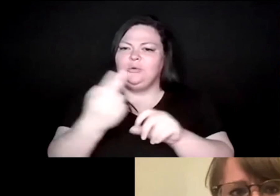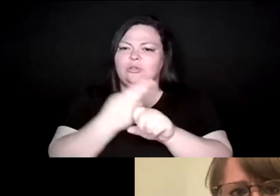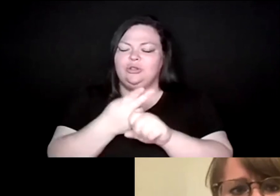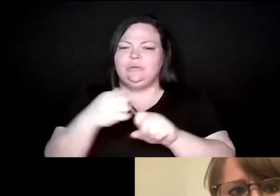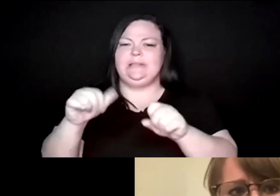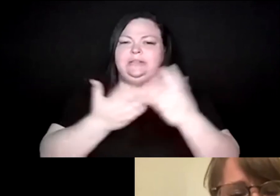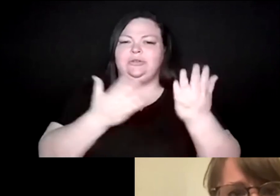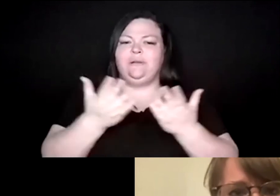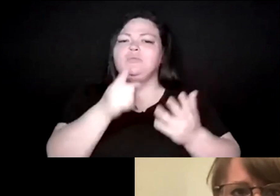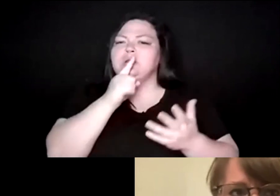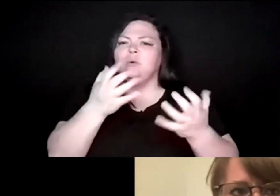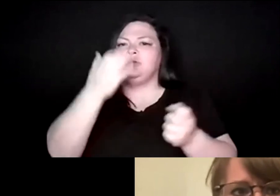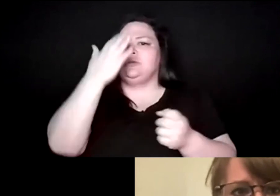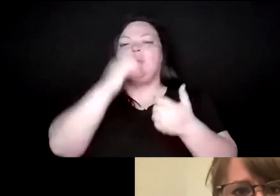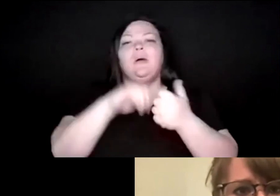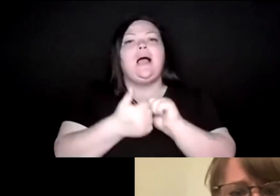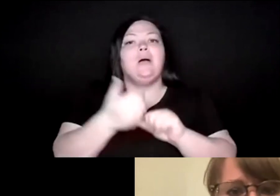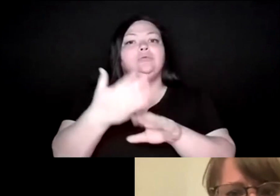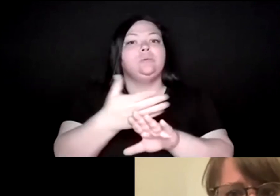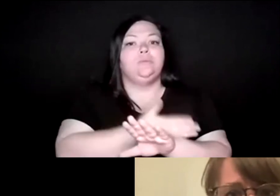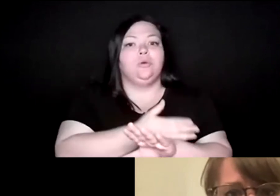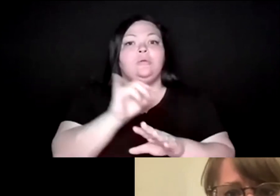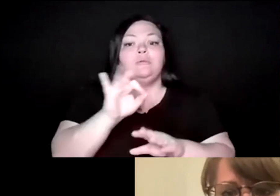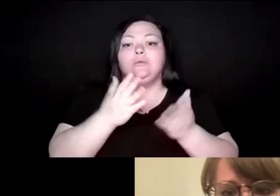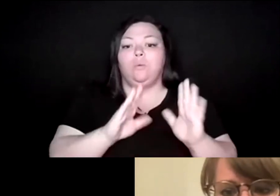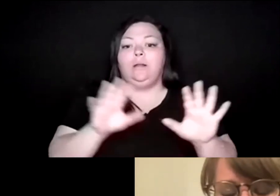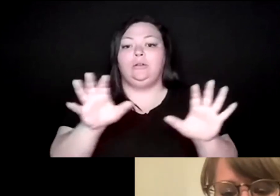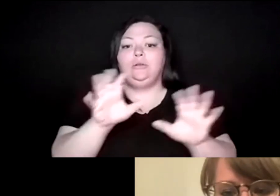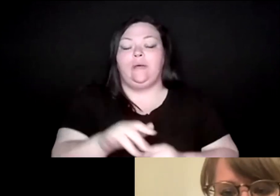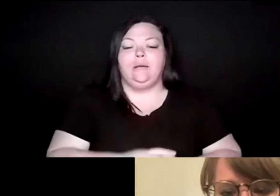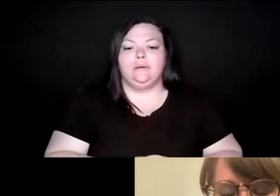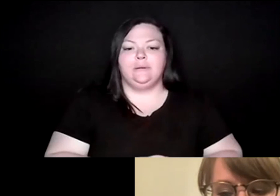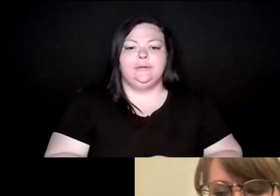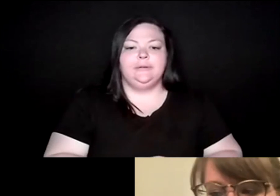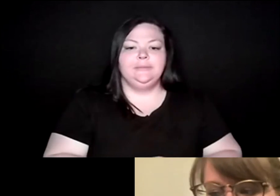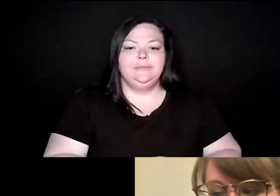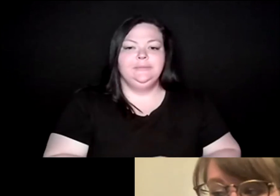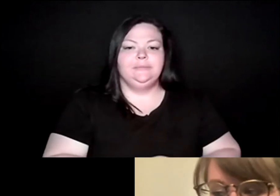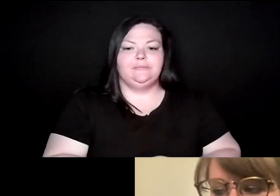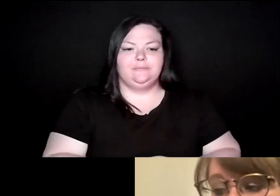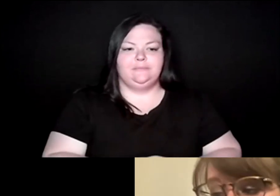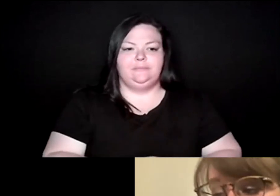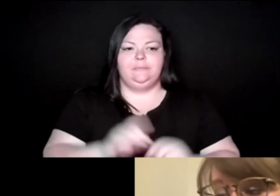how we can improve, if there's a way for us to do that, um, and also just a reminder that